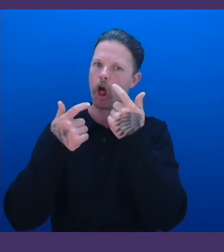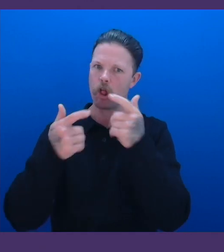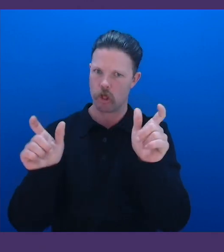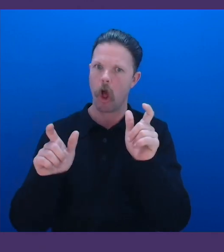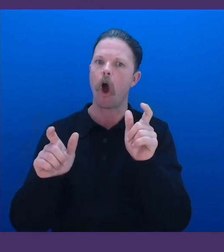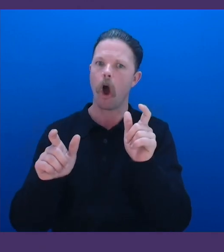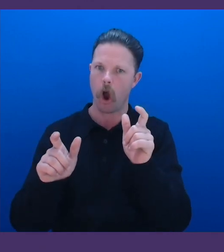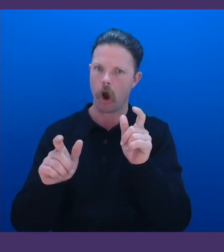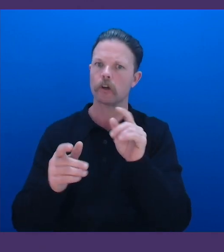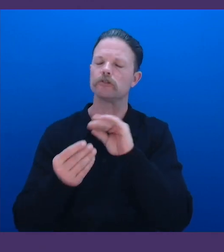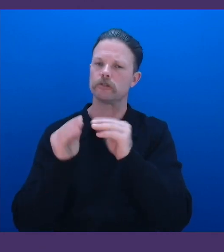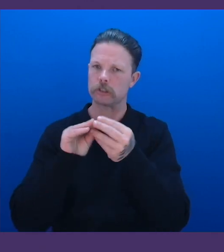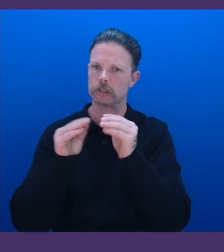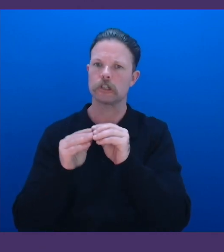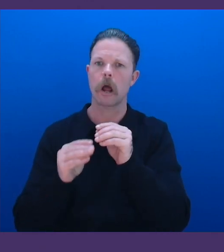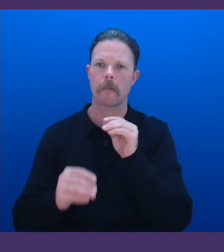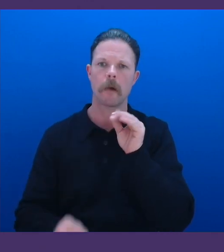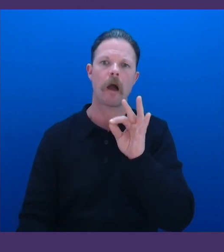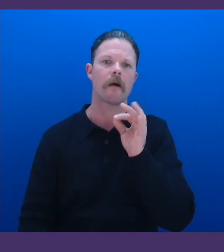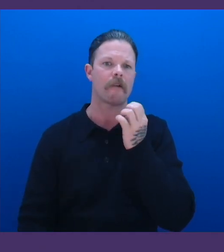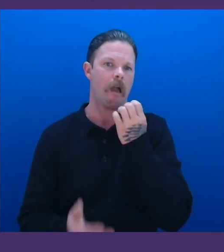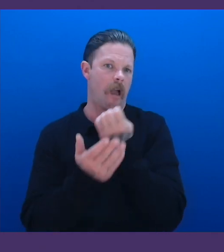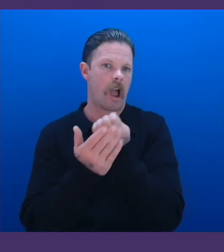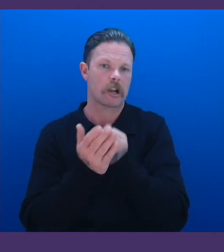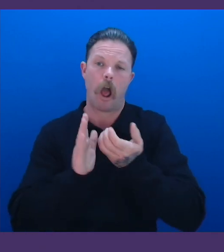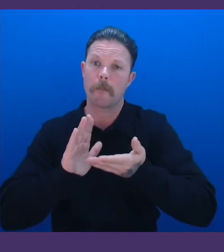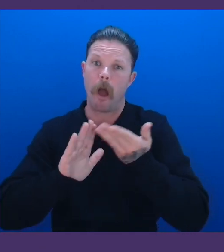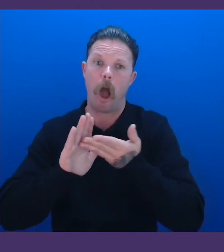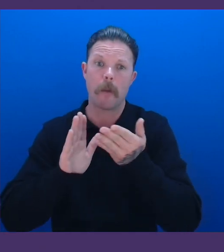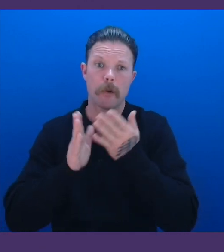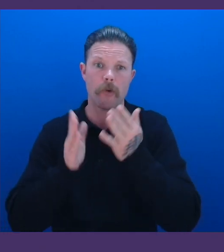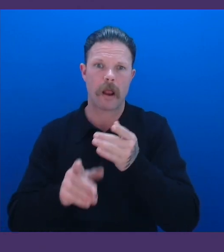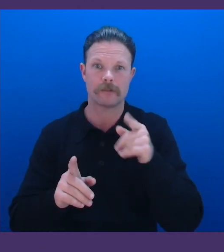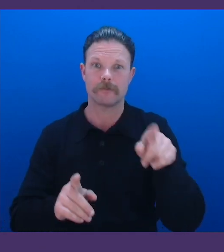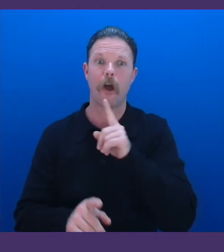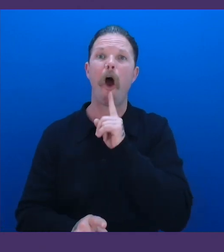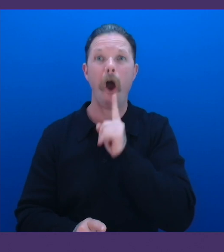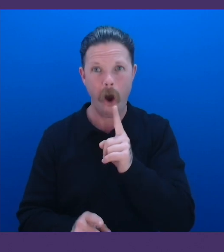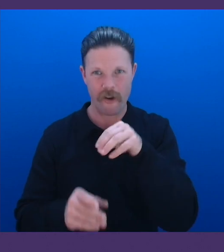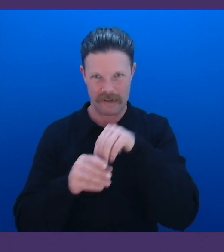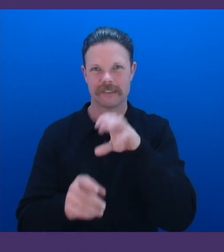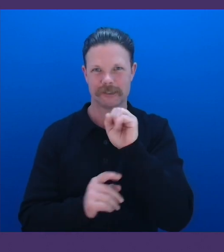of economic operators that do not understand that they are in scope of this legislation.